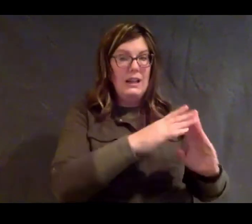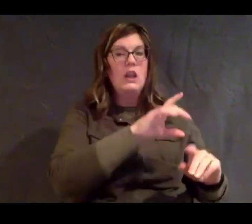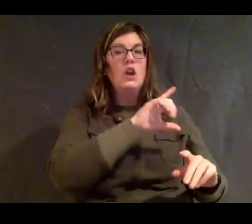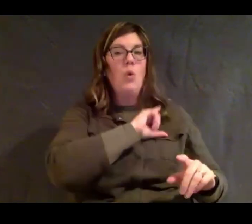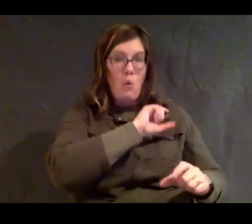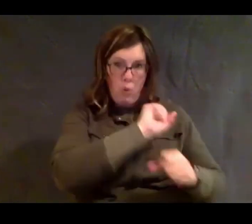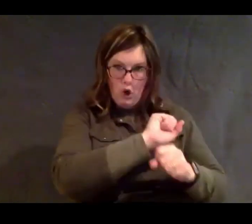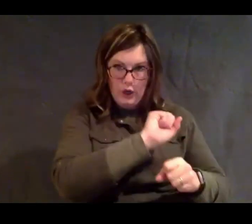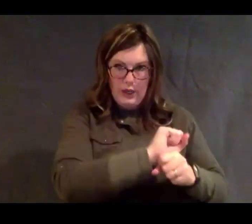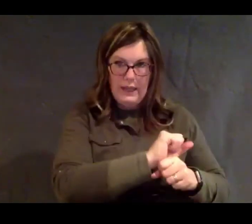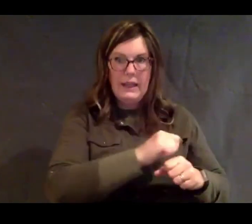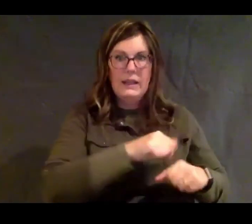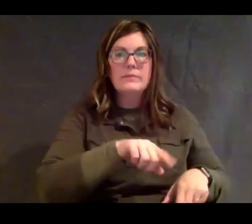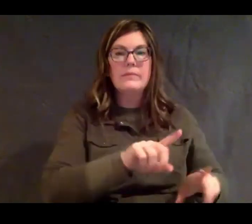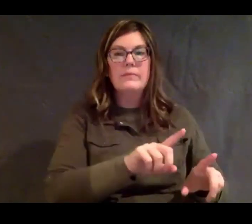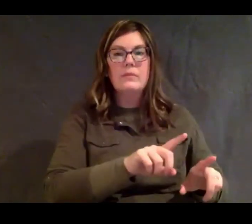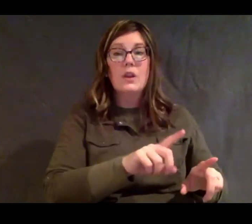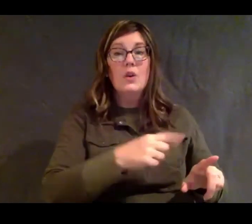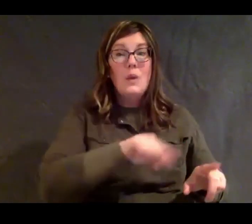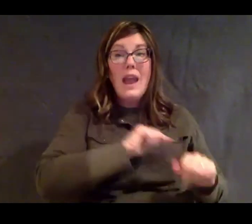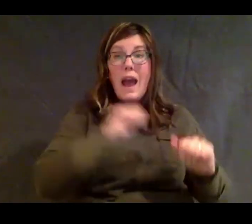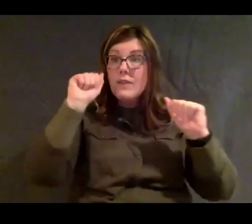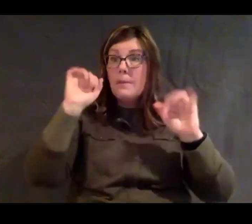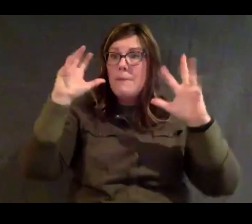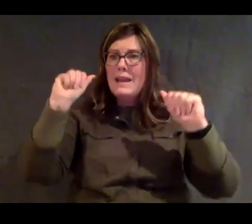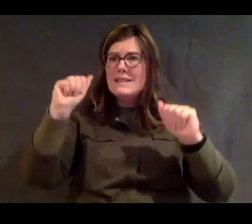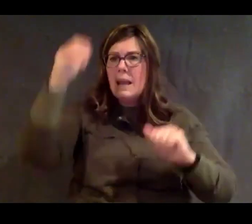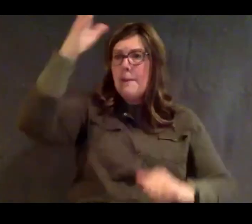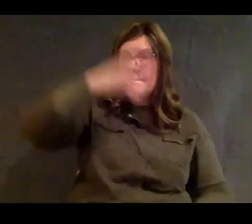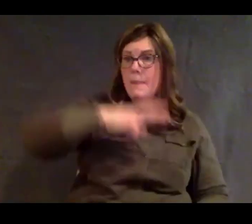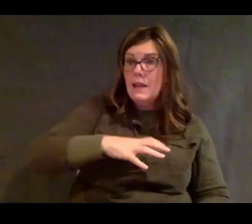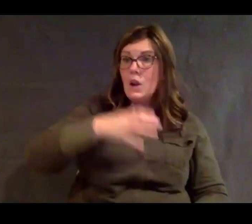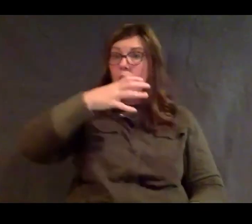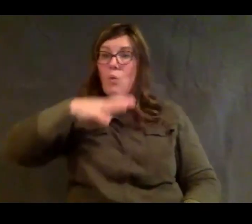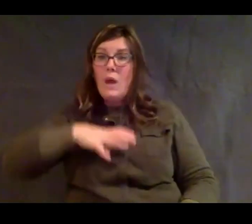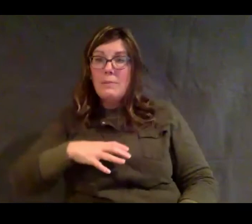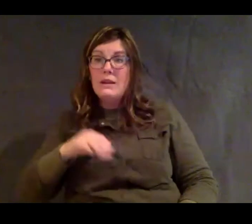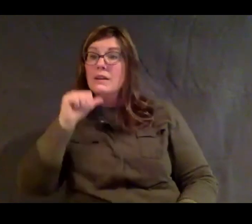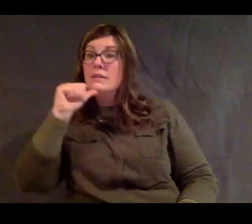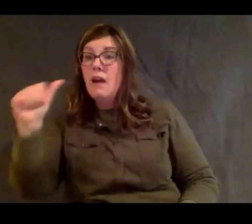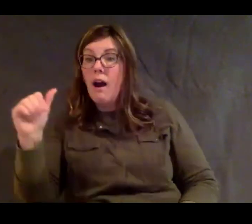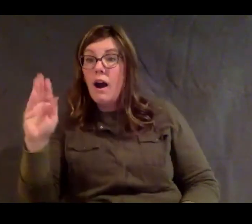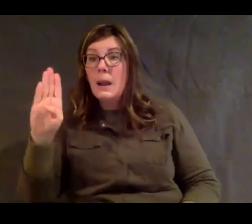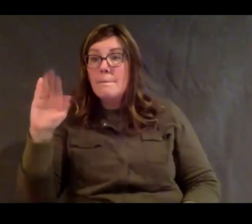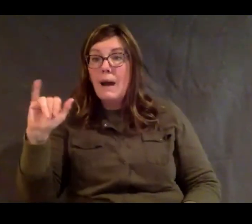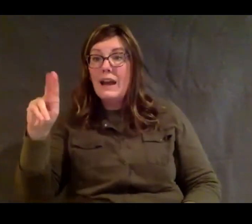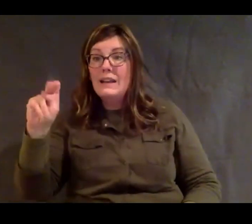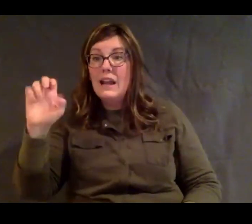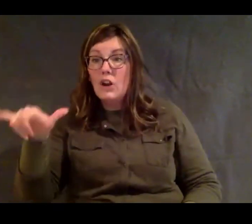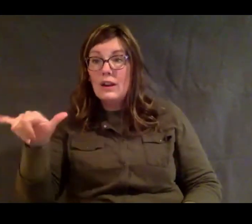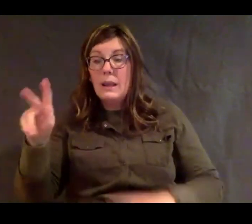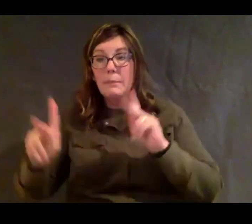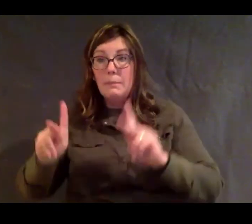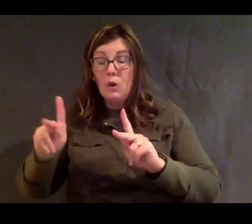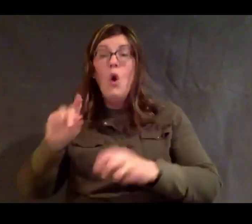amazing men women non-binary folks who are serving in our community as law enforcement but for too